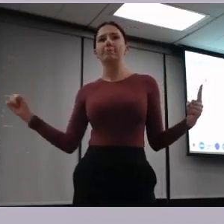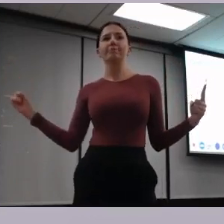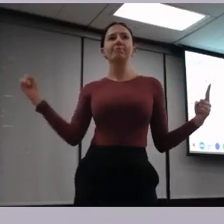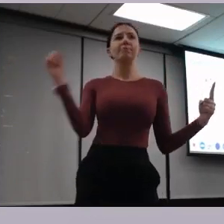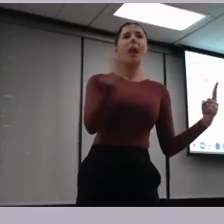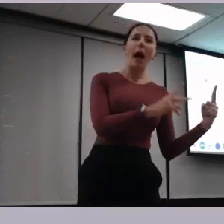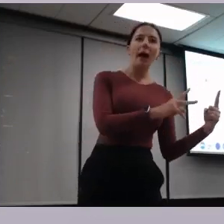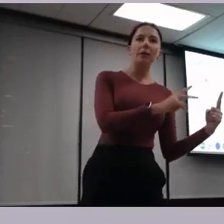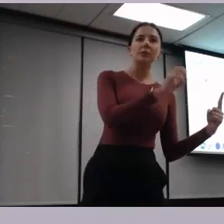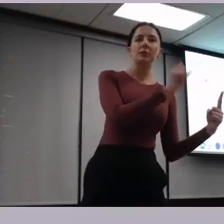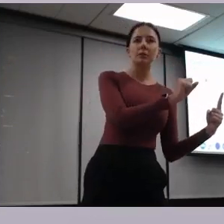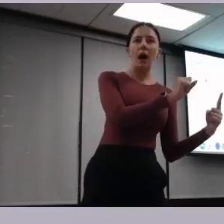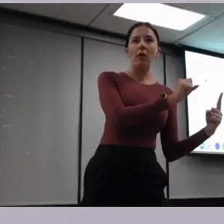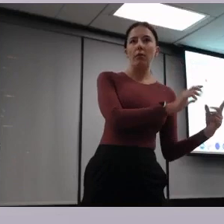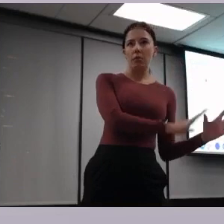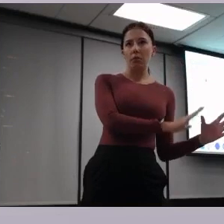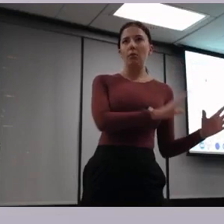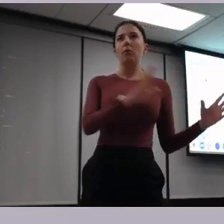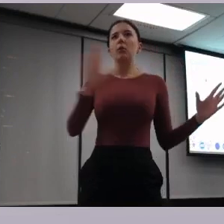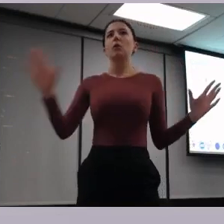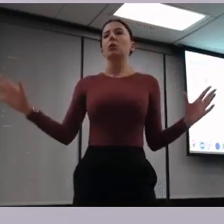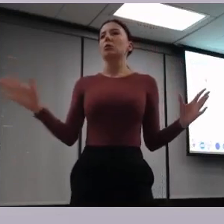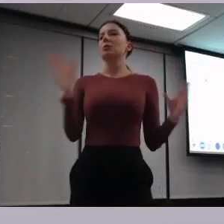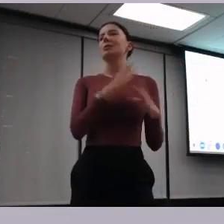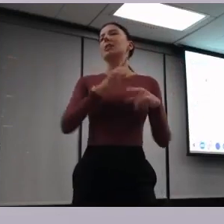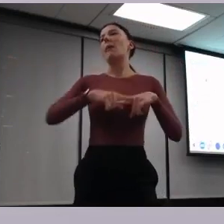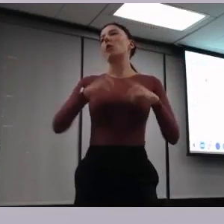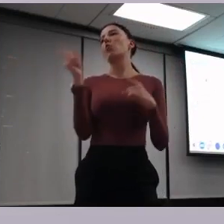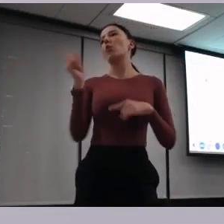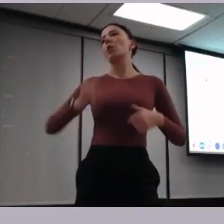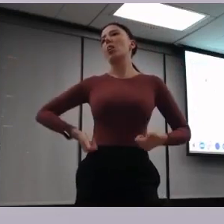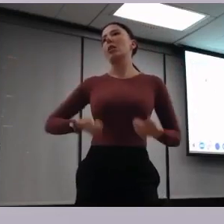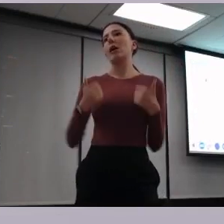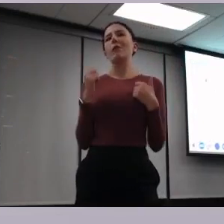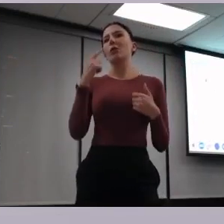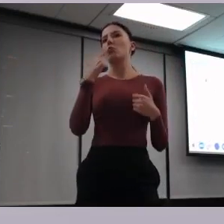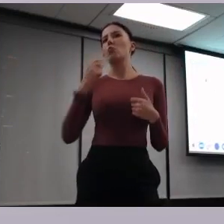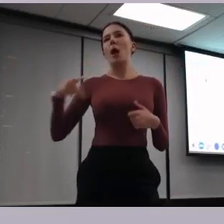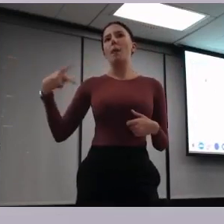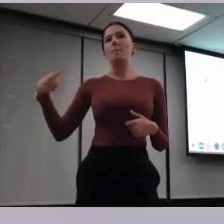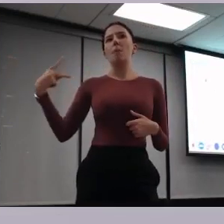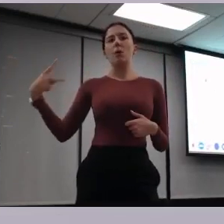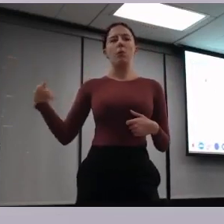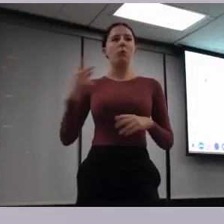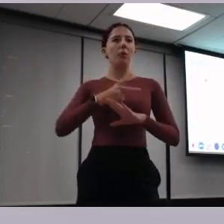Within the Red Purple Modernization project. Tonight we have ASL interpreters to my left.